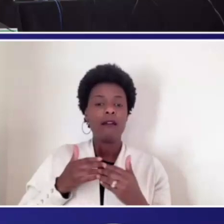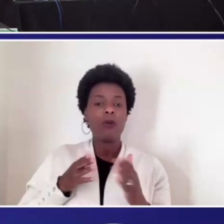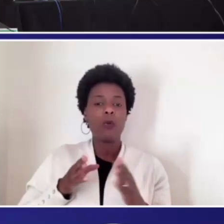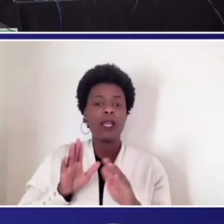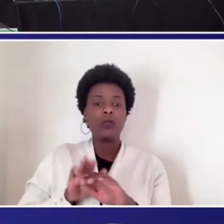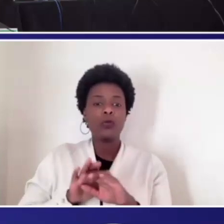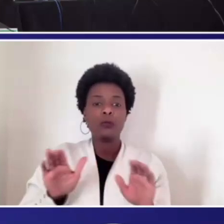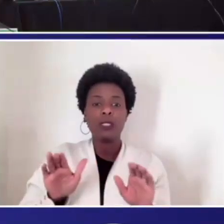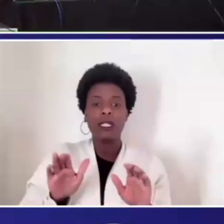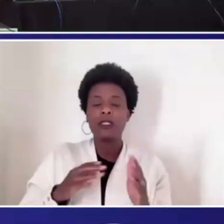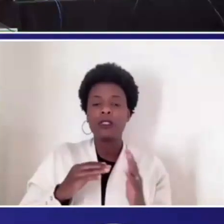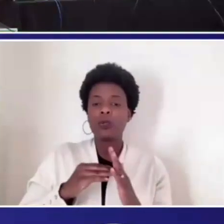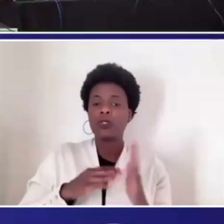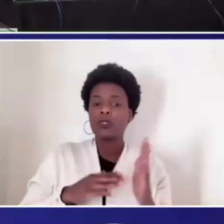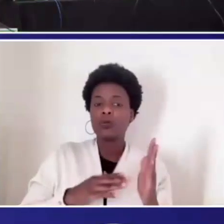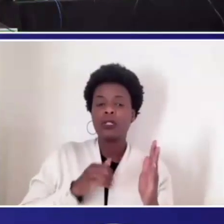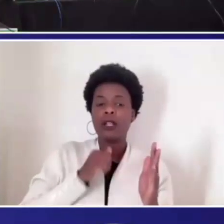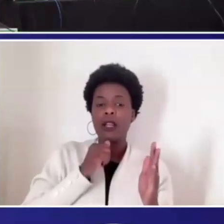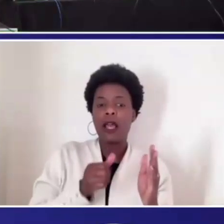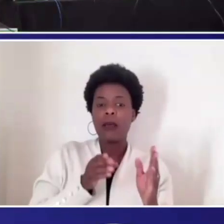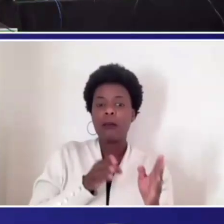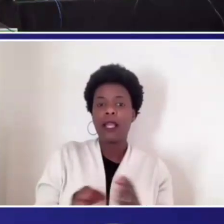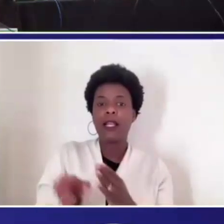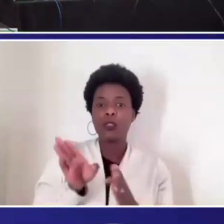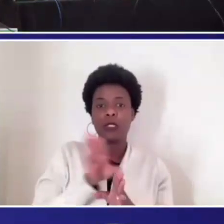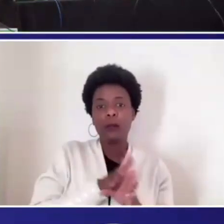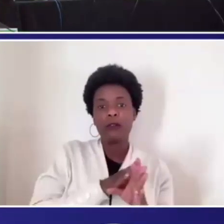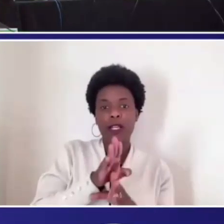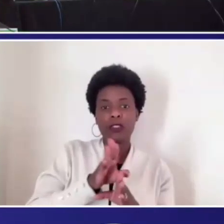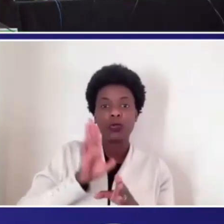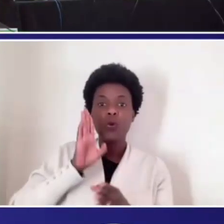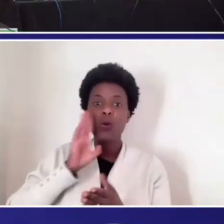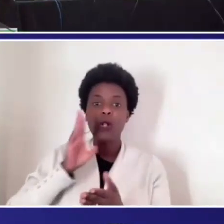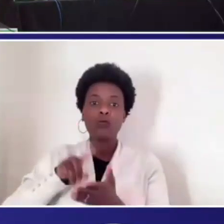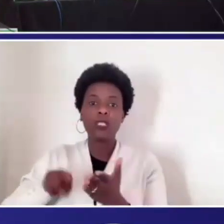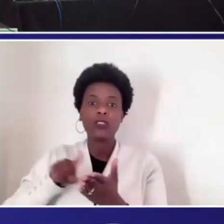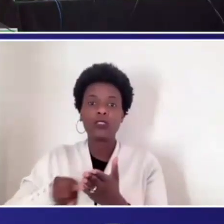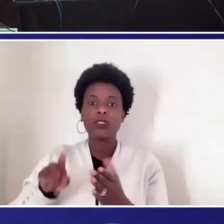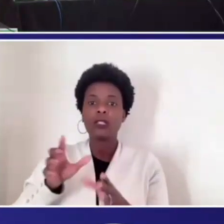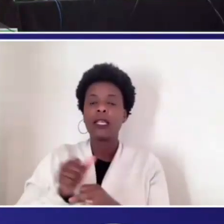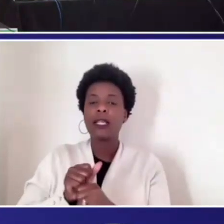who's not planning to be a professional and is going to do research gets the lower loan limit? Or do you have to include all of them?